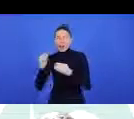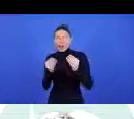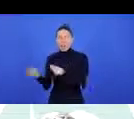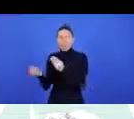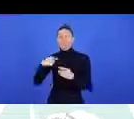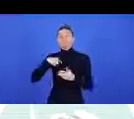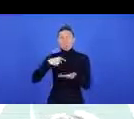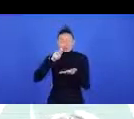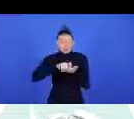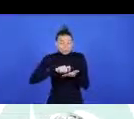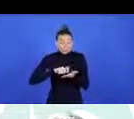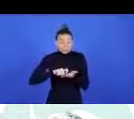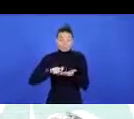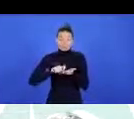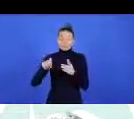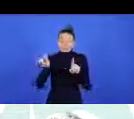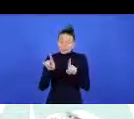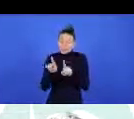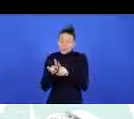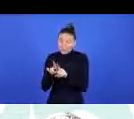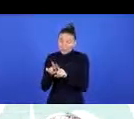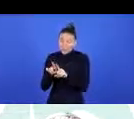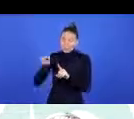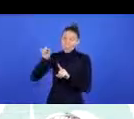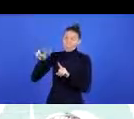in the American cochlear implant alliance, I'm the moderator